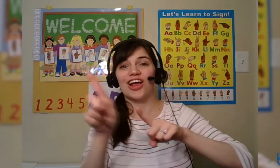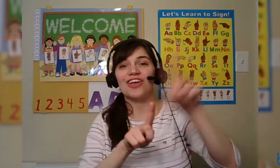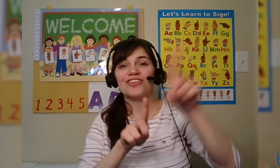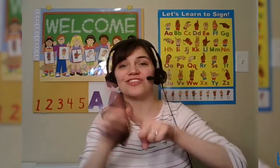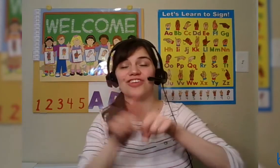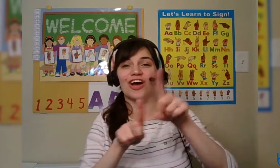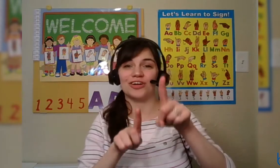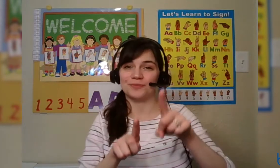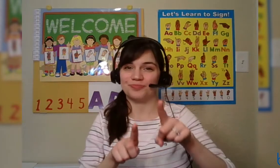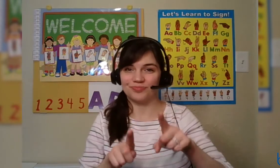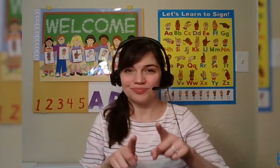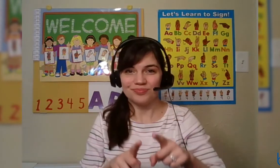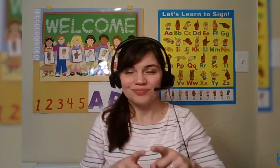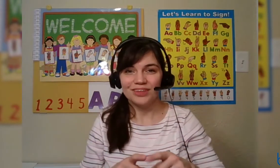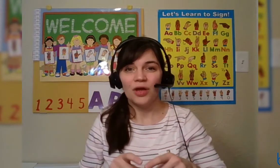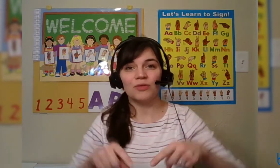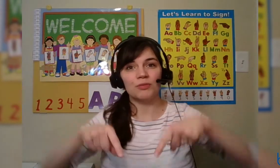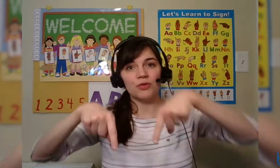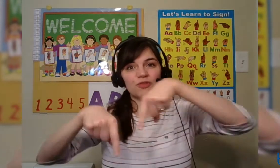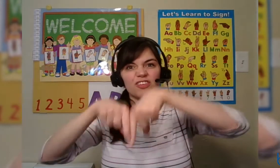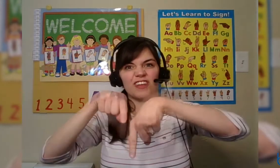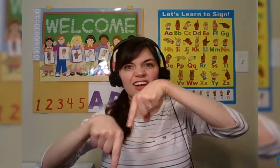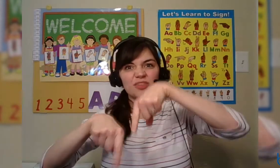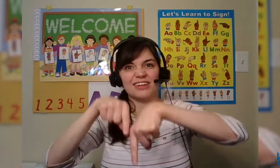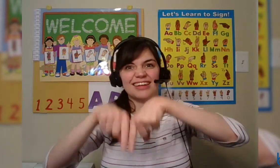Star. Remember the word for socks? We did it